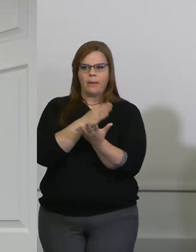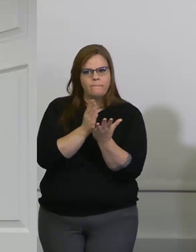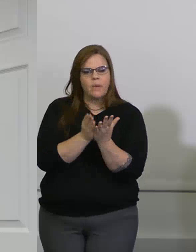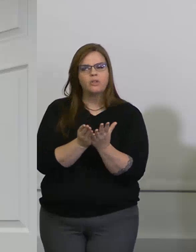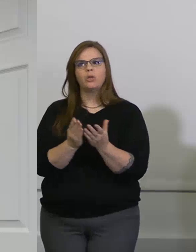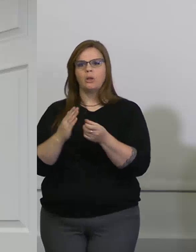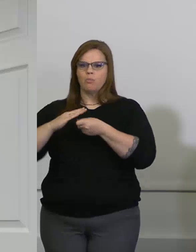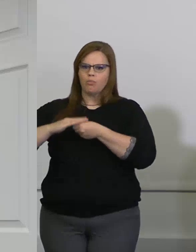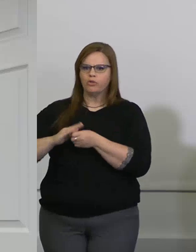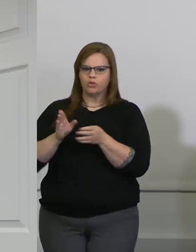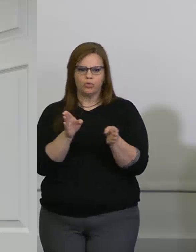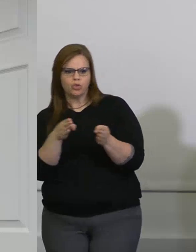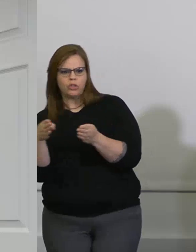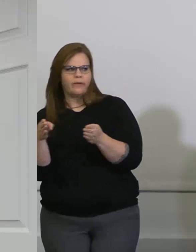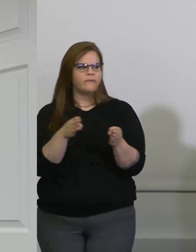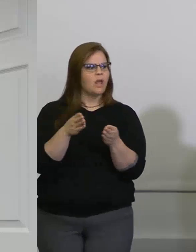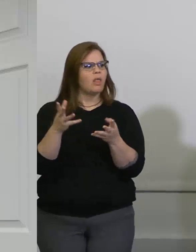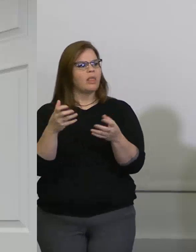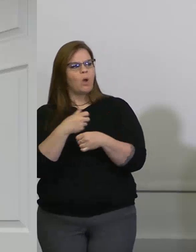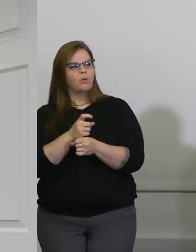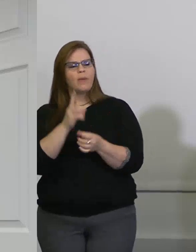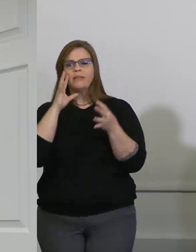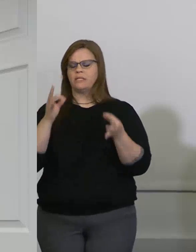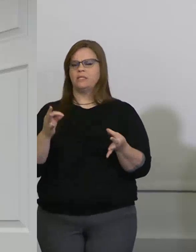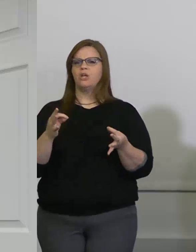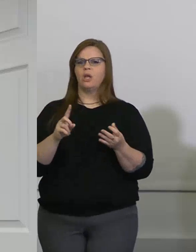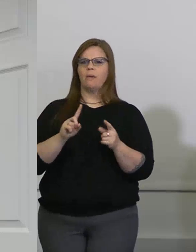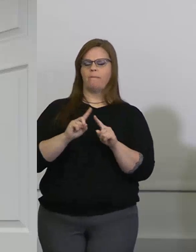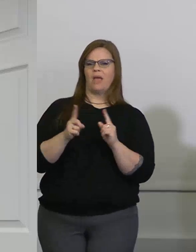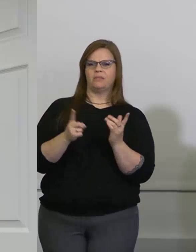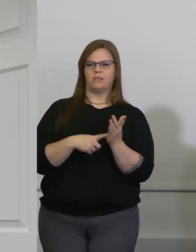They wanna make the decision, but they sometimes lose sight to